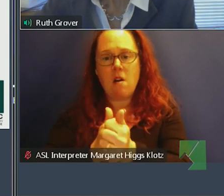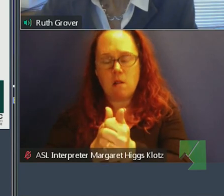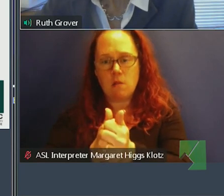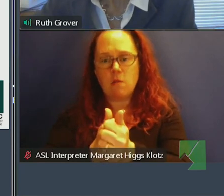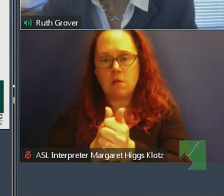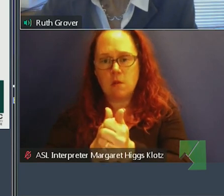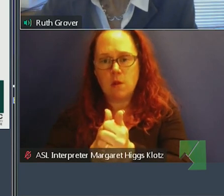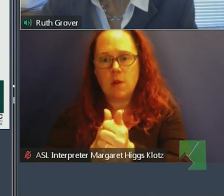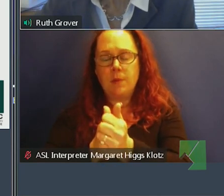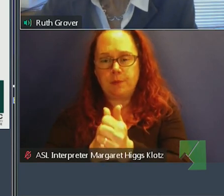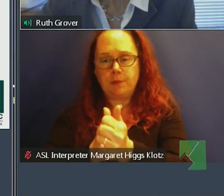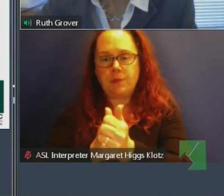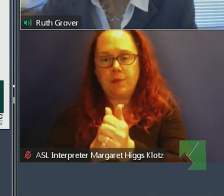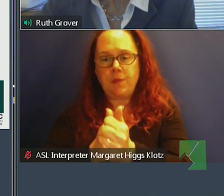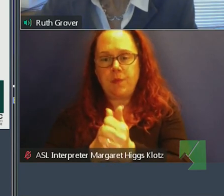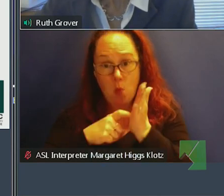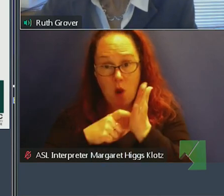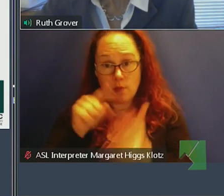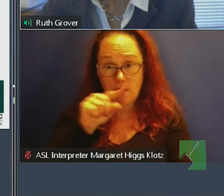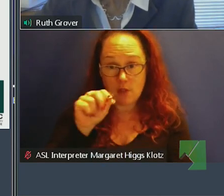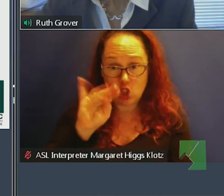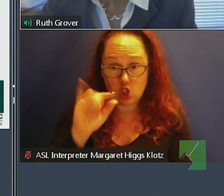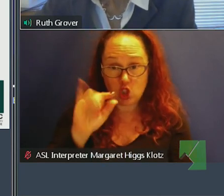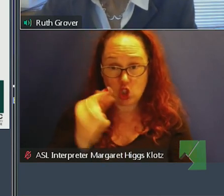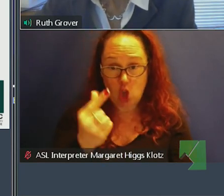requirements of the zoning ordinance and master plan.